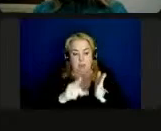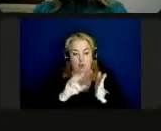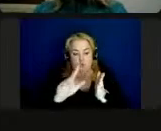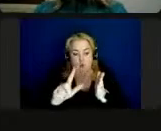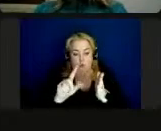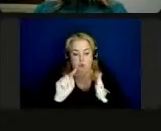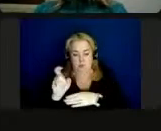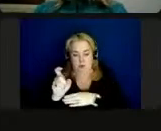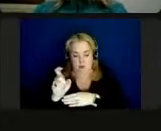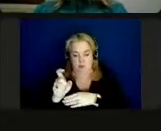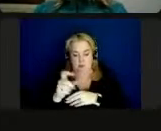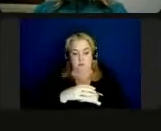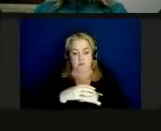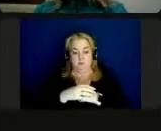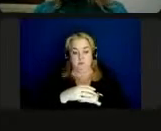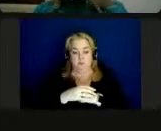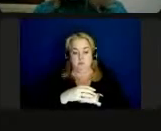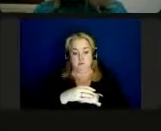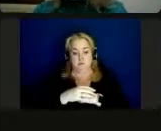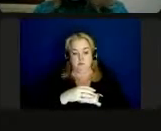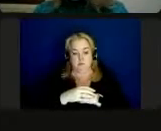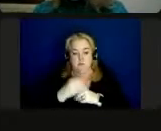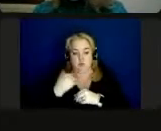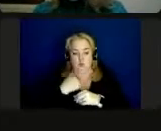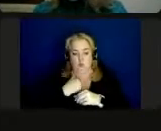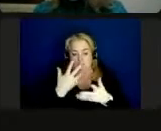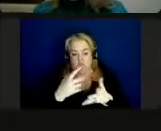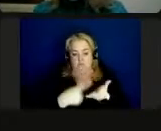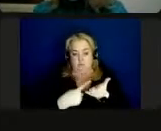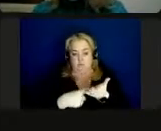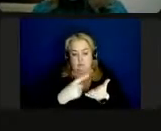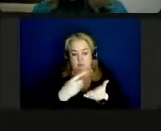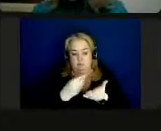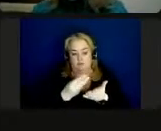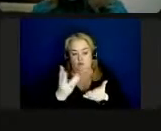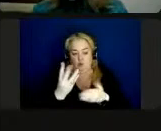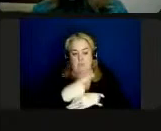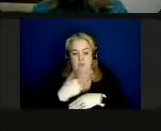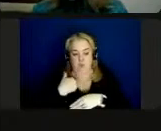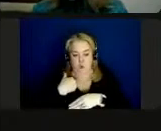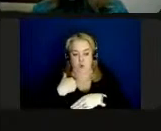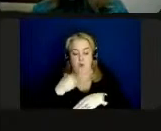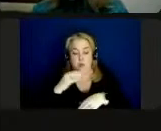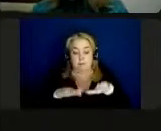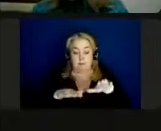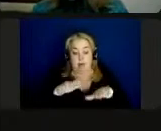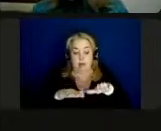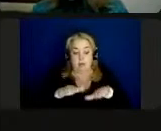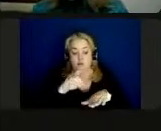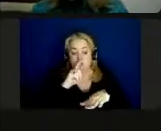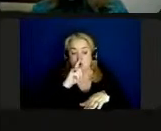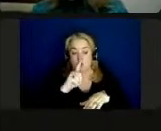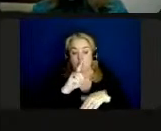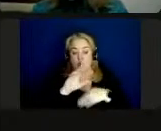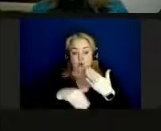THAN MOST NOTABLE GENERAL